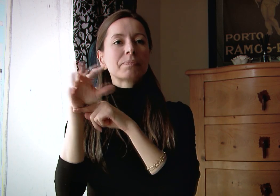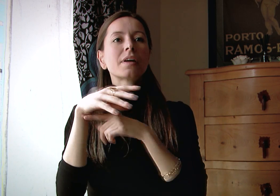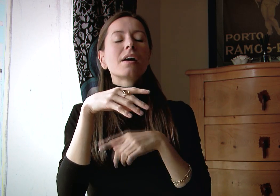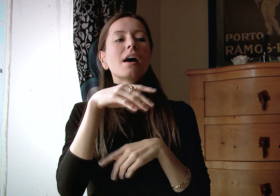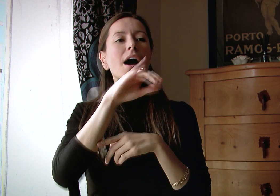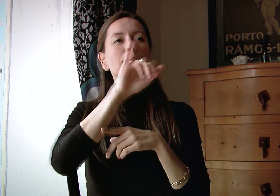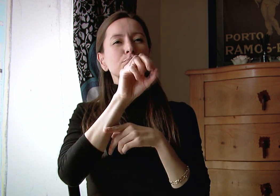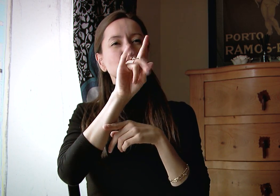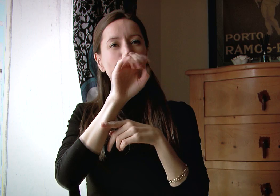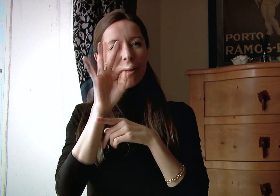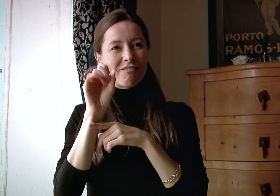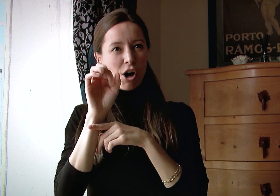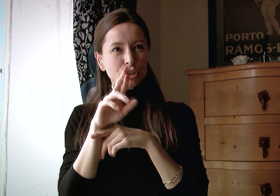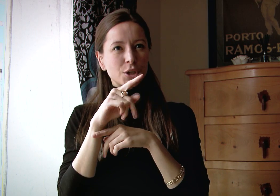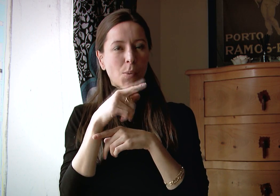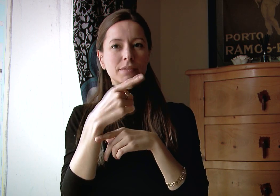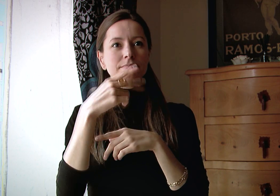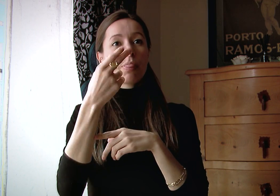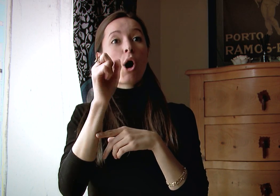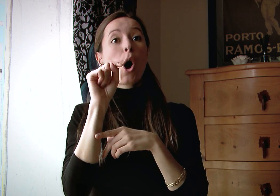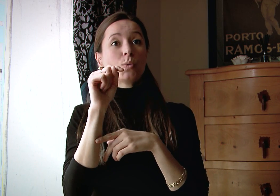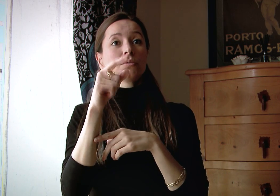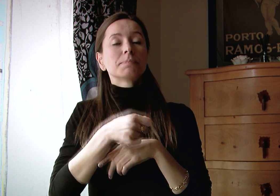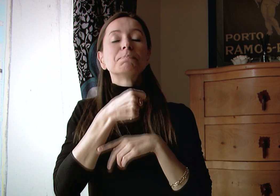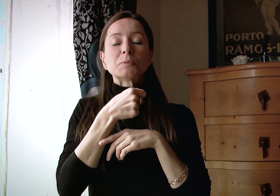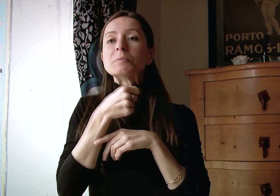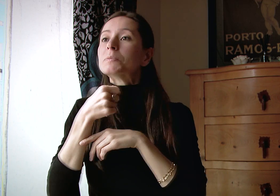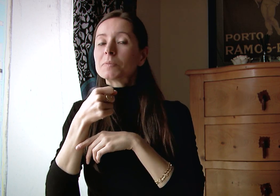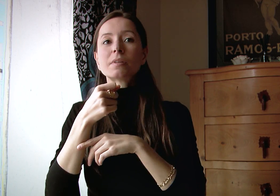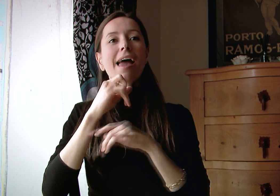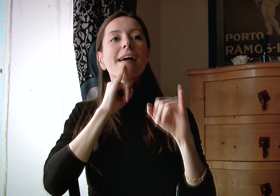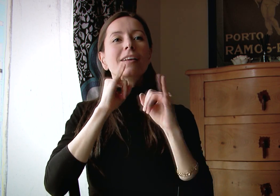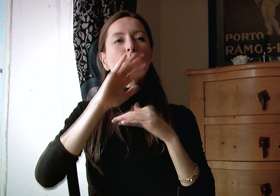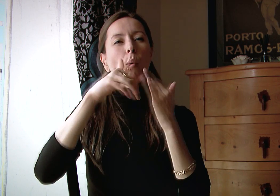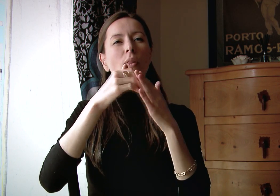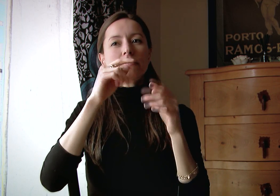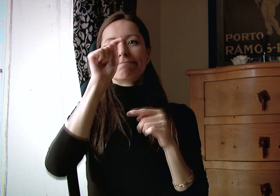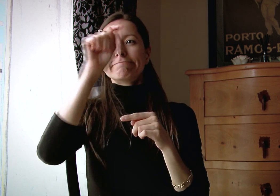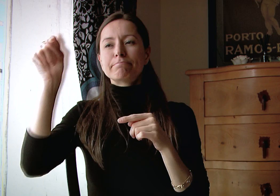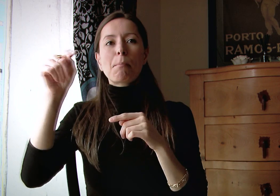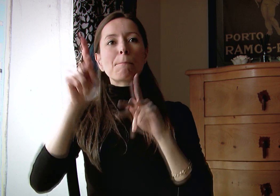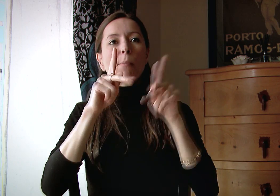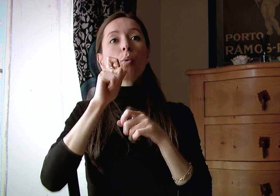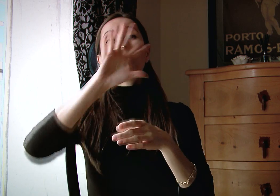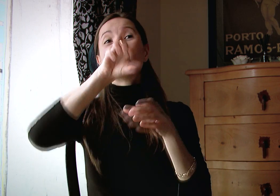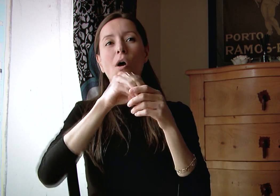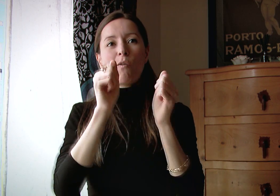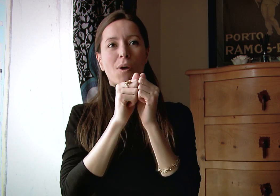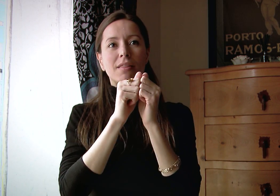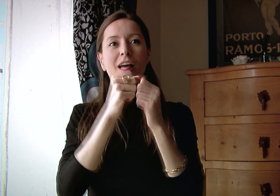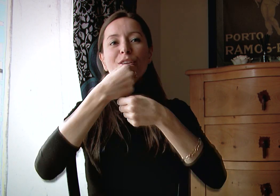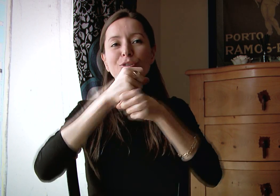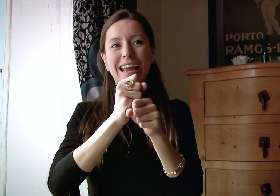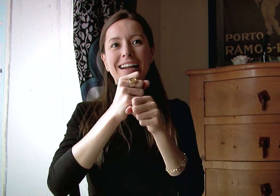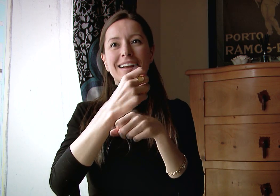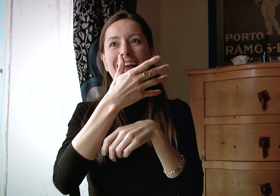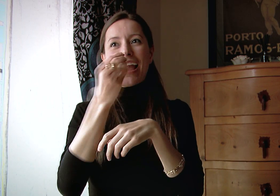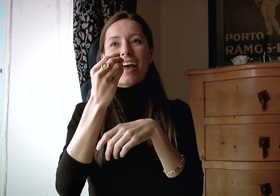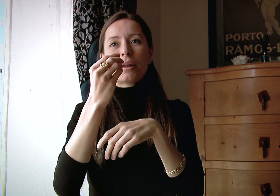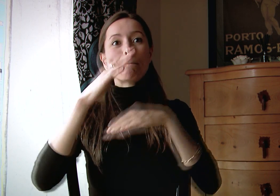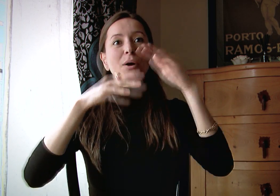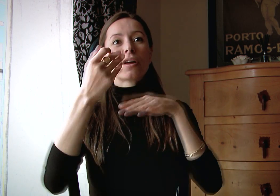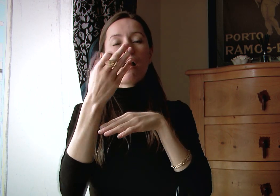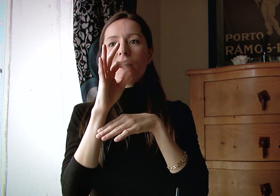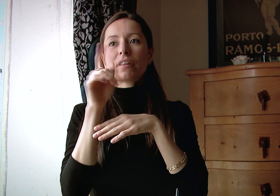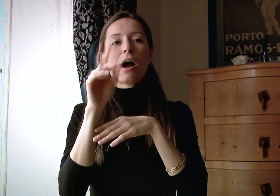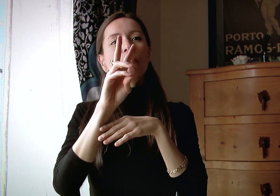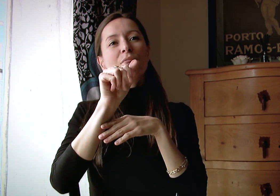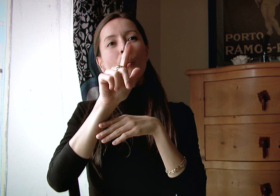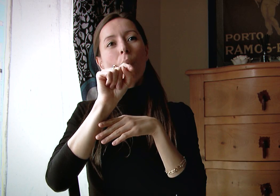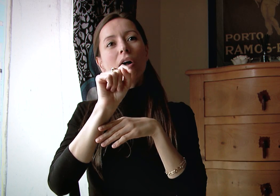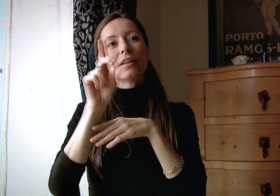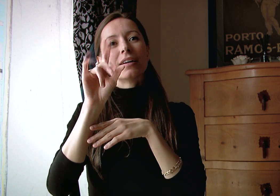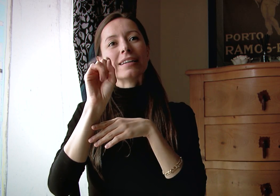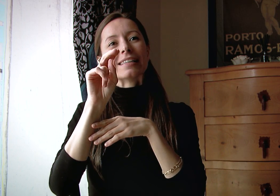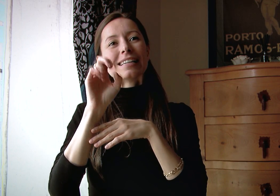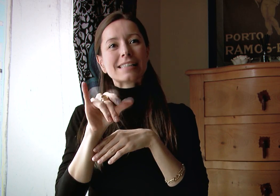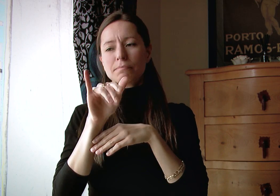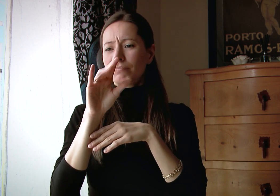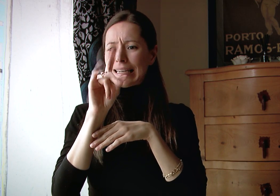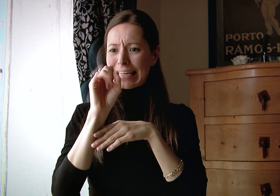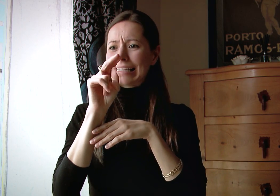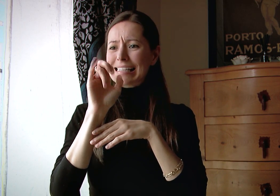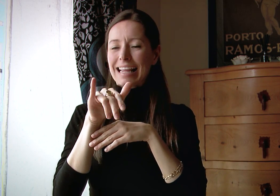Jodie Foster was the host. She was interviewing people involved with creating and building the Walt Disney Concert